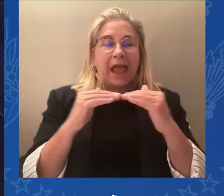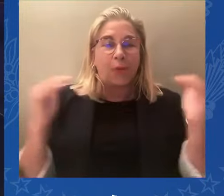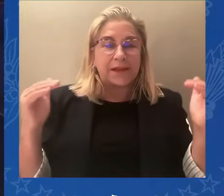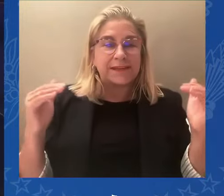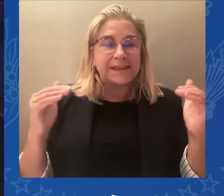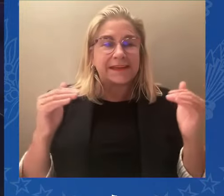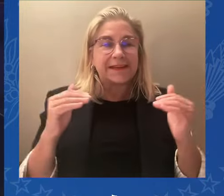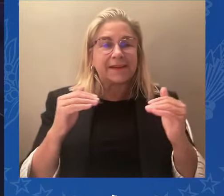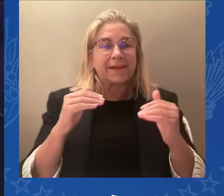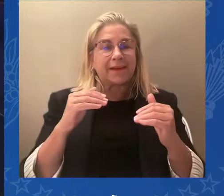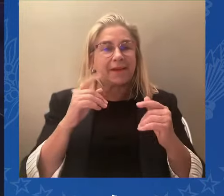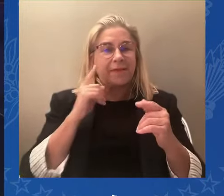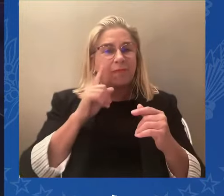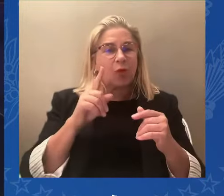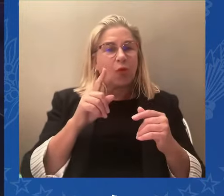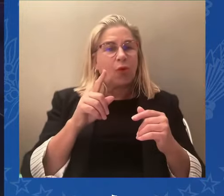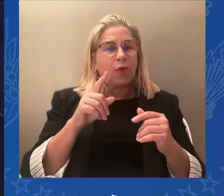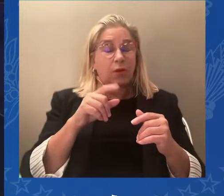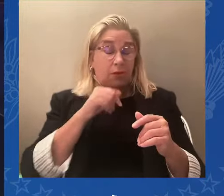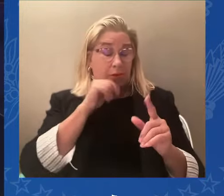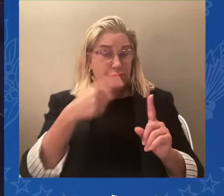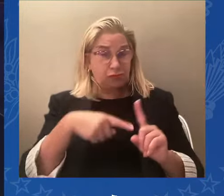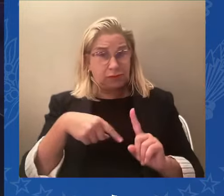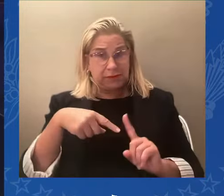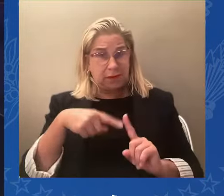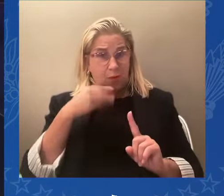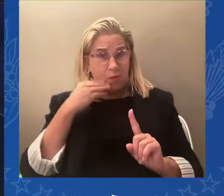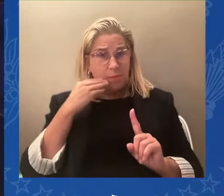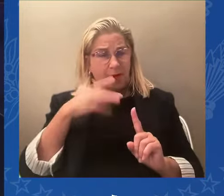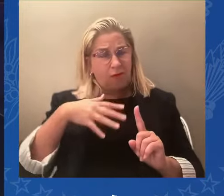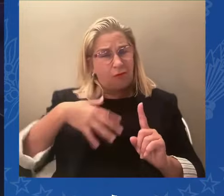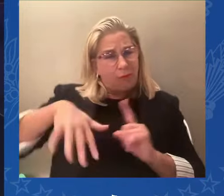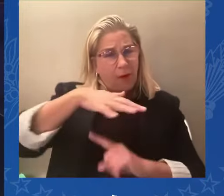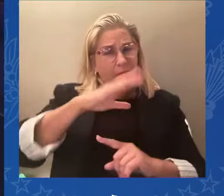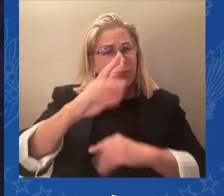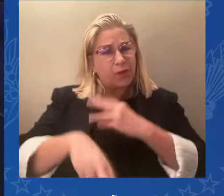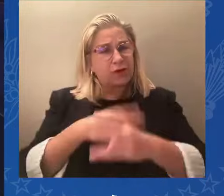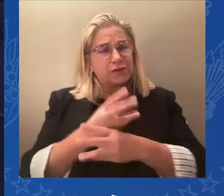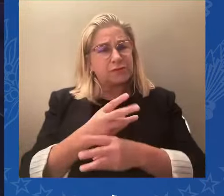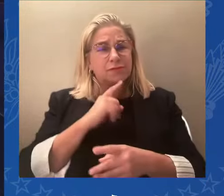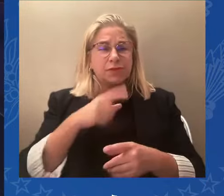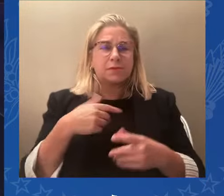walk into a life of generational wealth, to be the providers for their families,